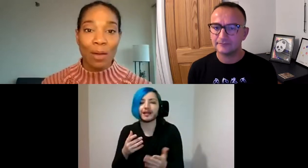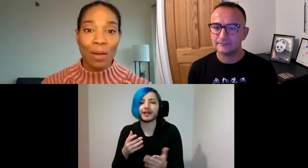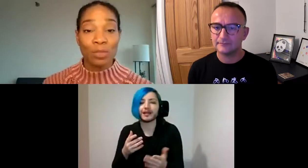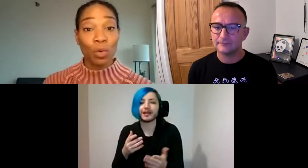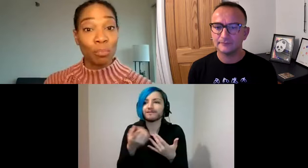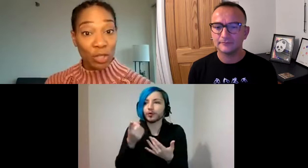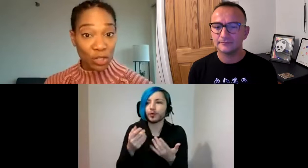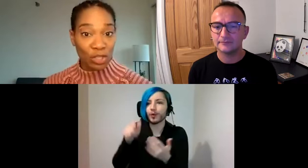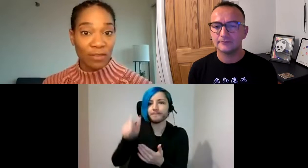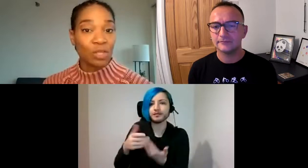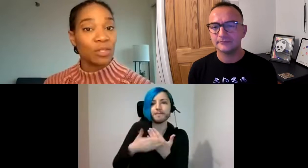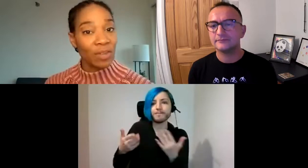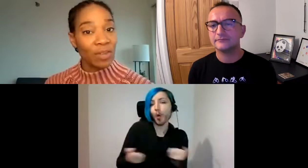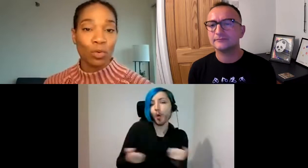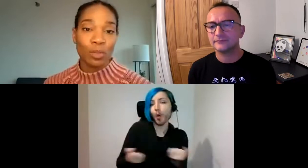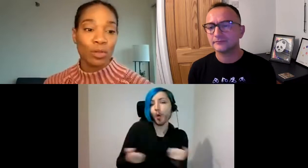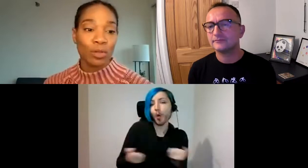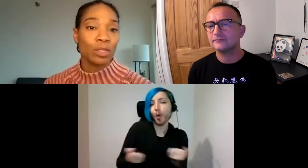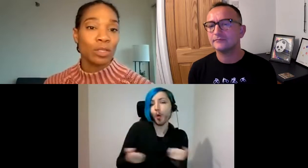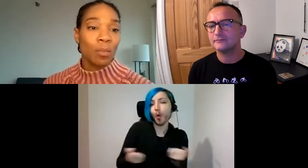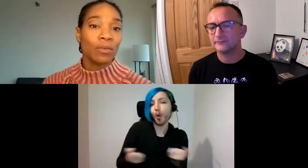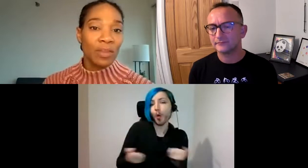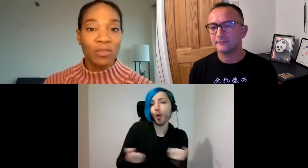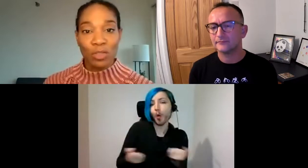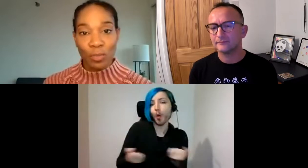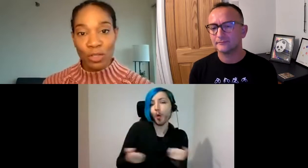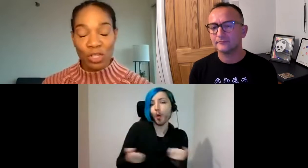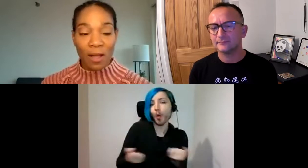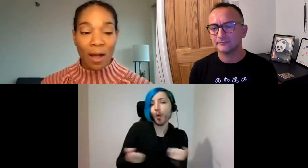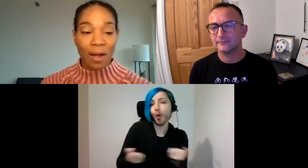lesbian and also based on you know culture background,